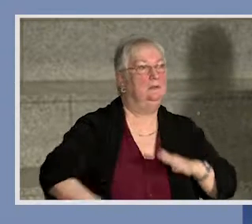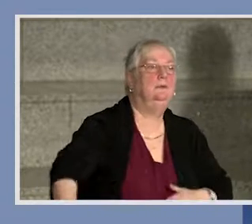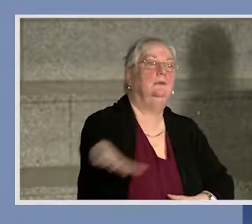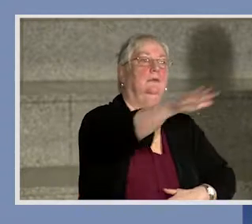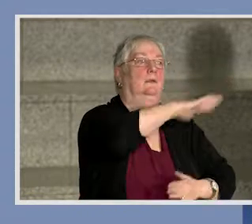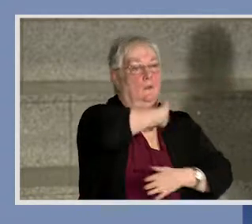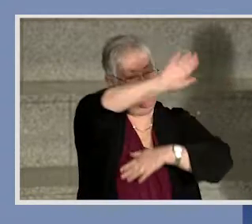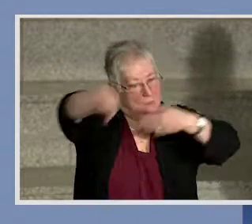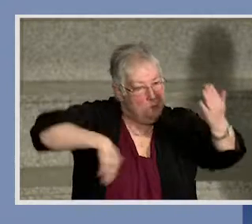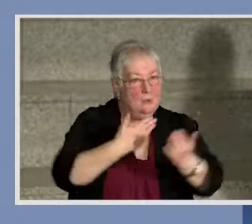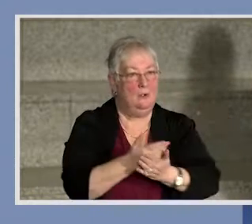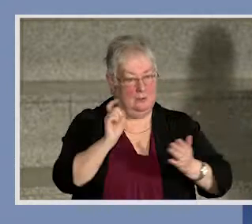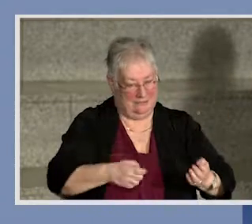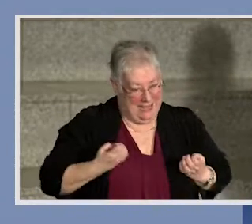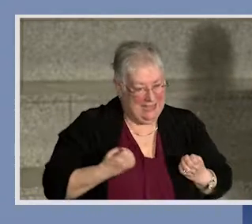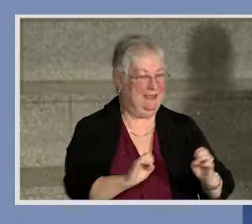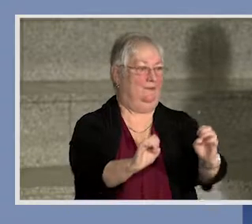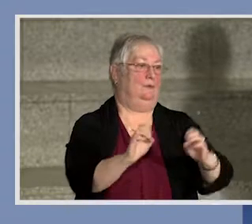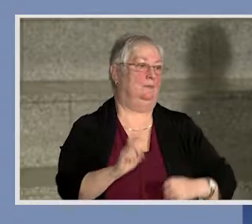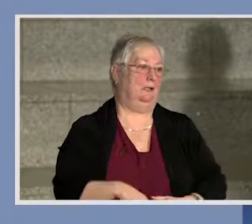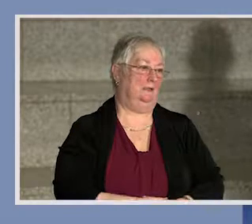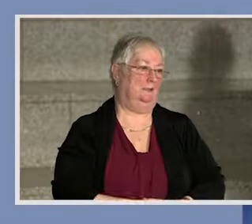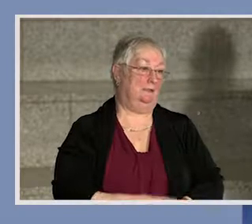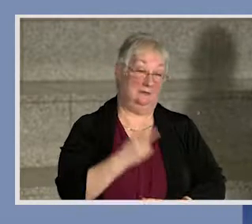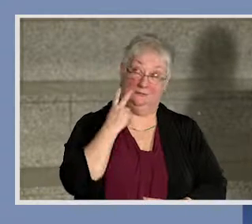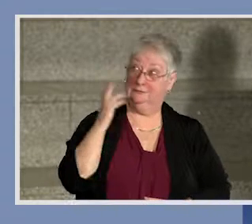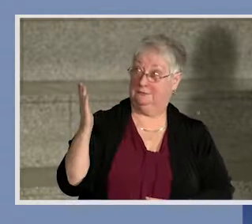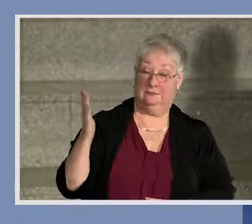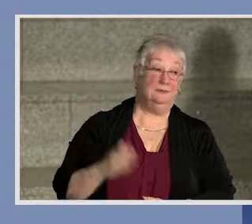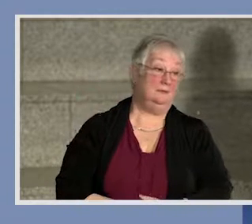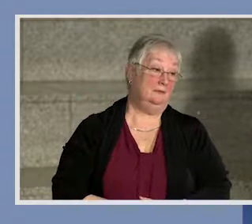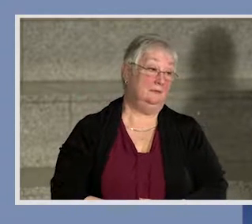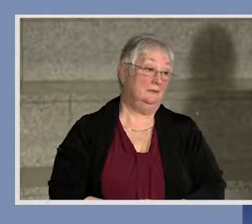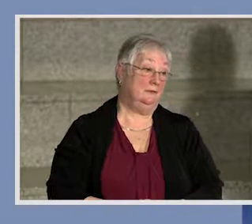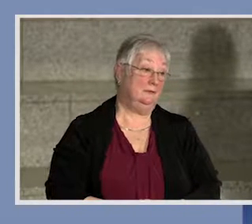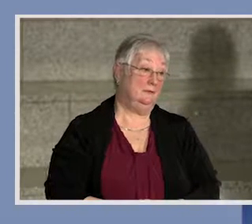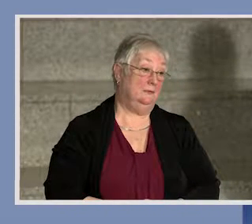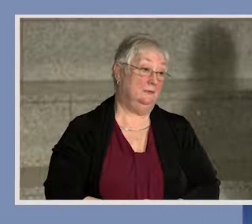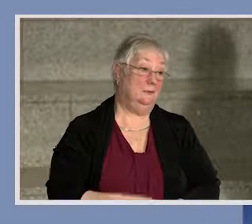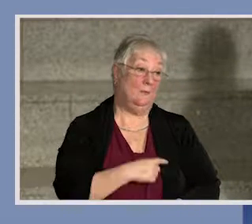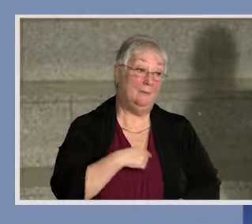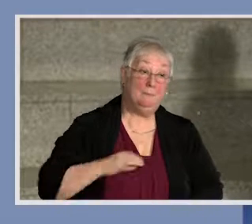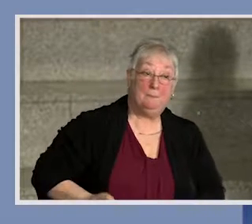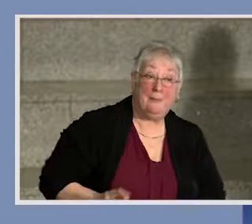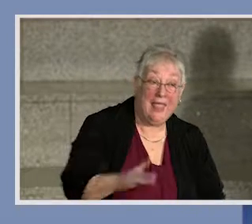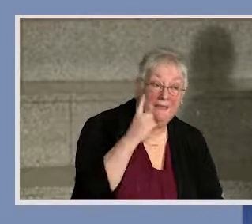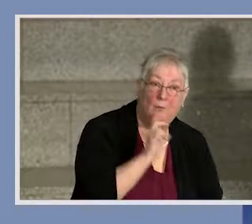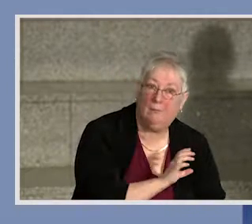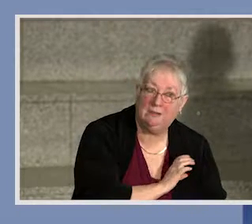DIVERSE PUBLIC SAFETY INITIATIVES, POLICE OFFICERS, 911 SERVICES, FIRE AND EMERGENCY MEDICAL SERVICES.